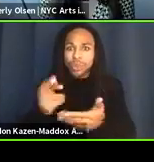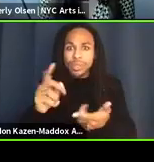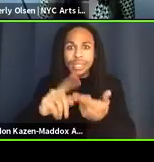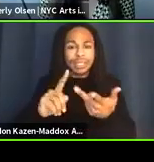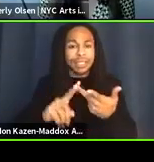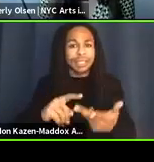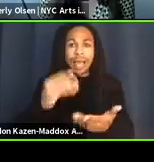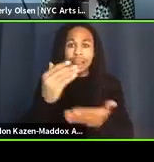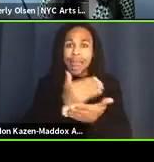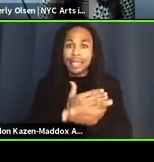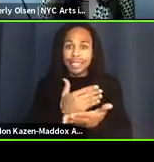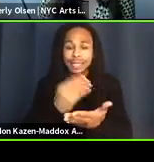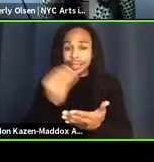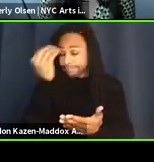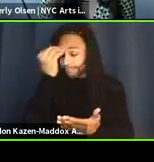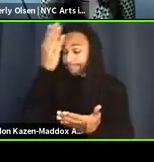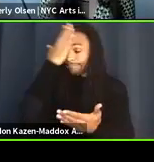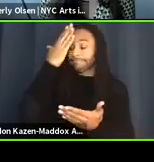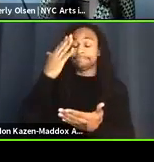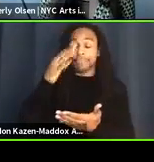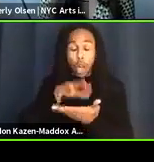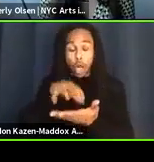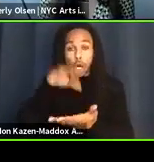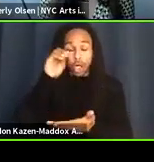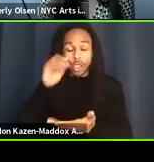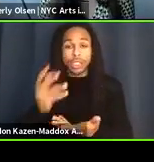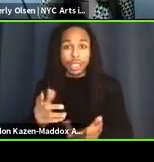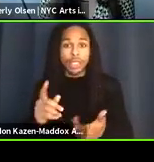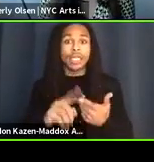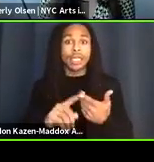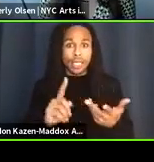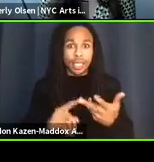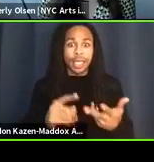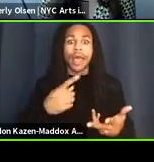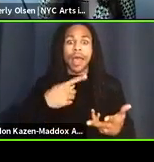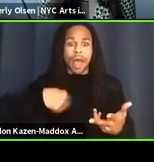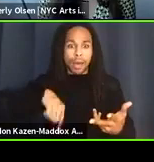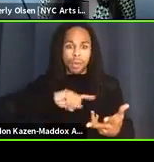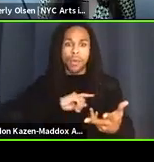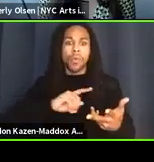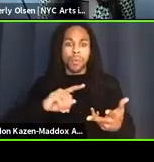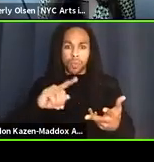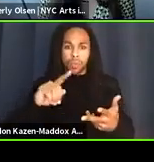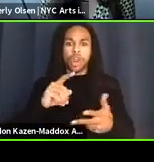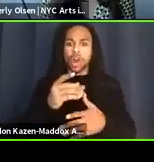workers that want to ensure that arts education continues through the pandemic.